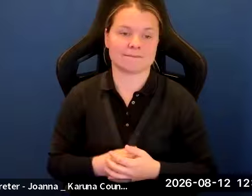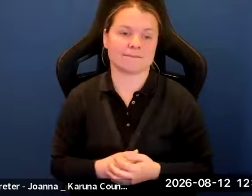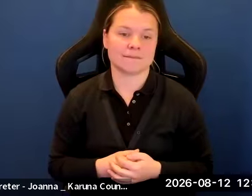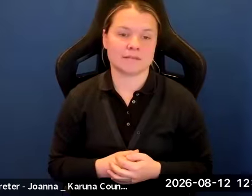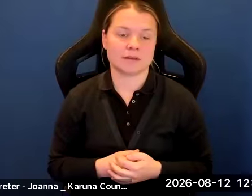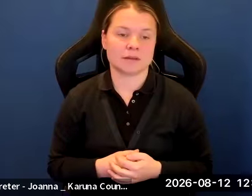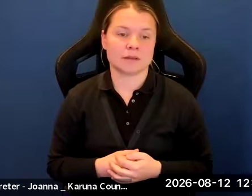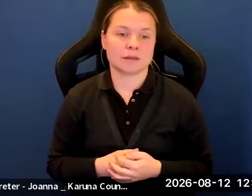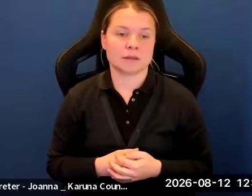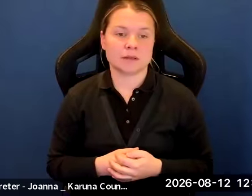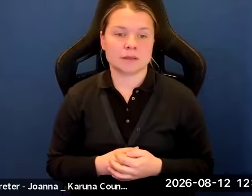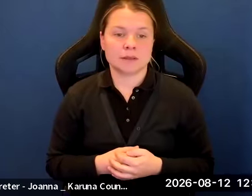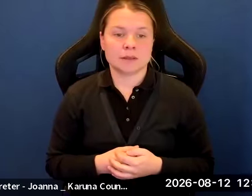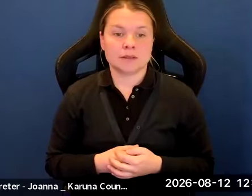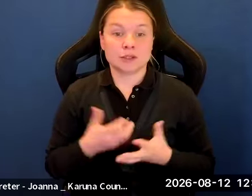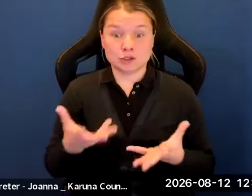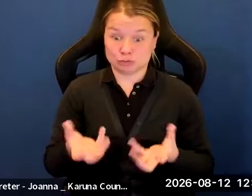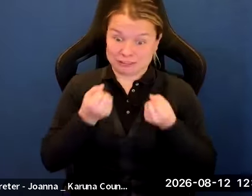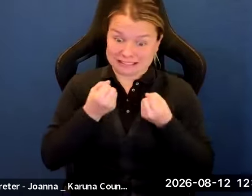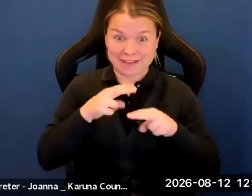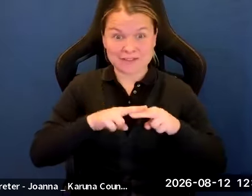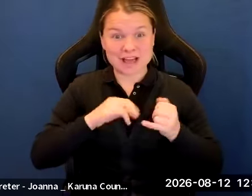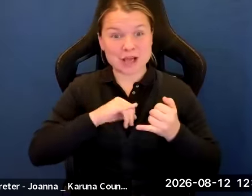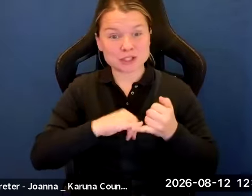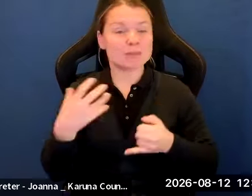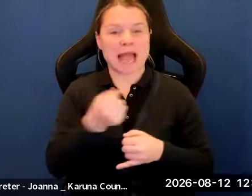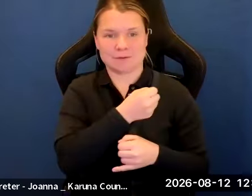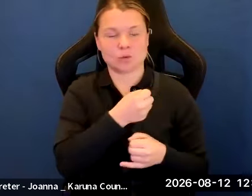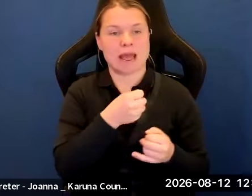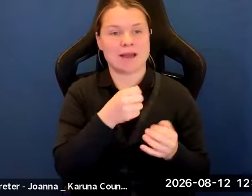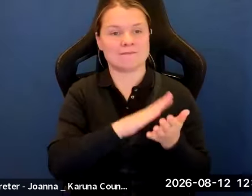letter from them confirming this support